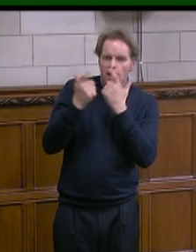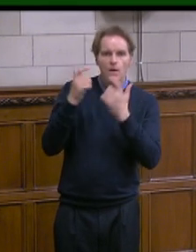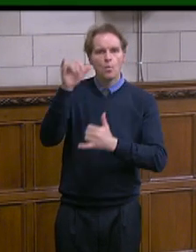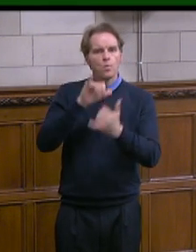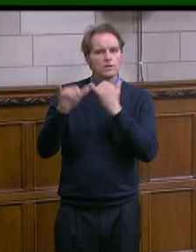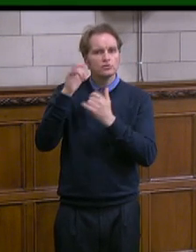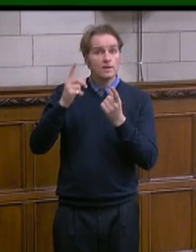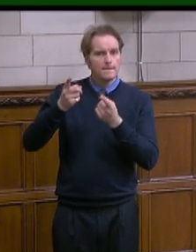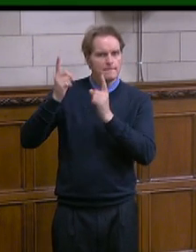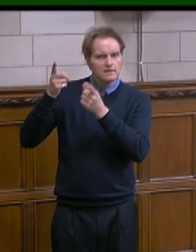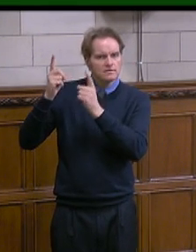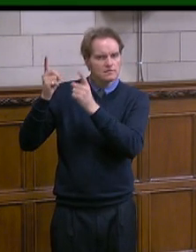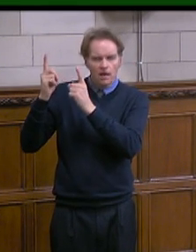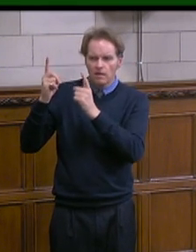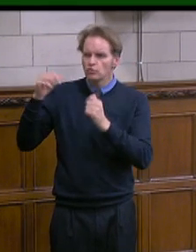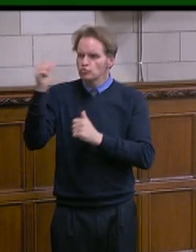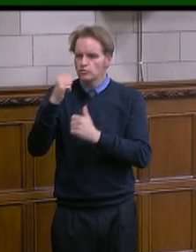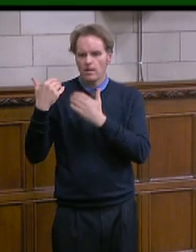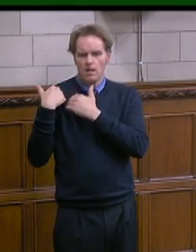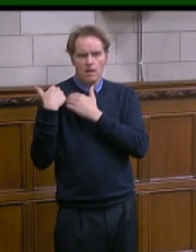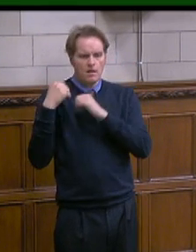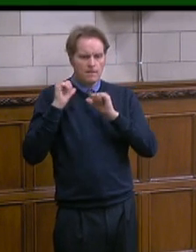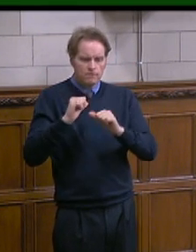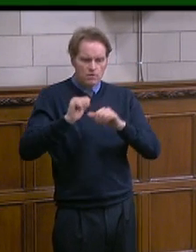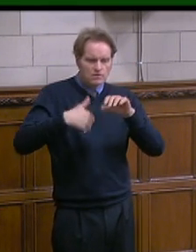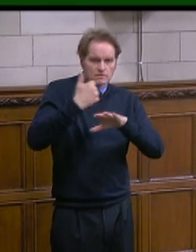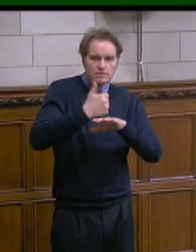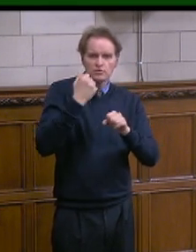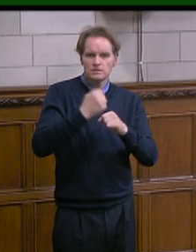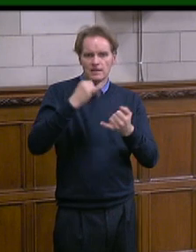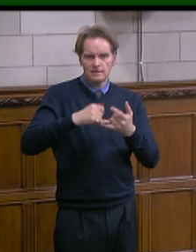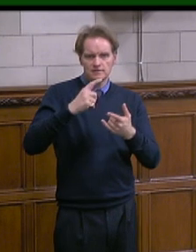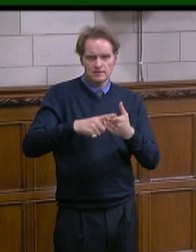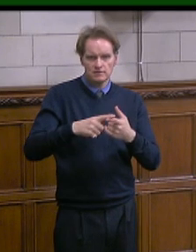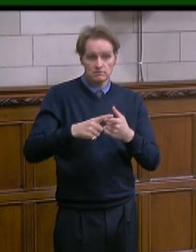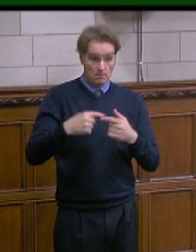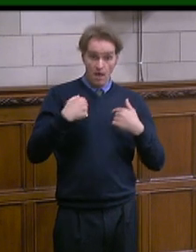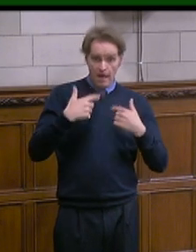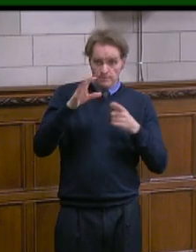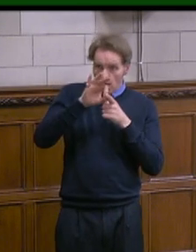On 11 September last year I submitted a parliamentary question to the Cabinet Office to ask just